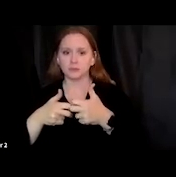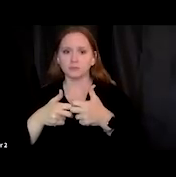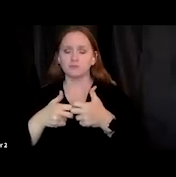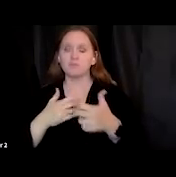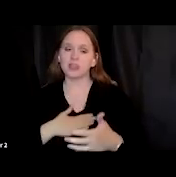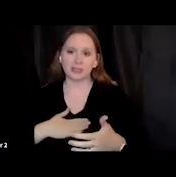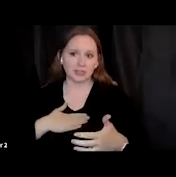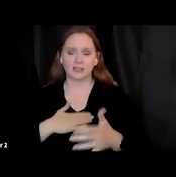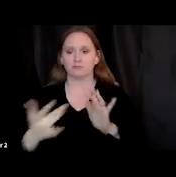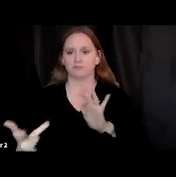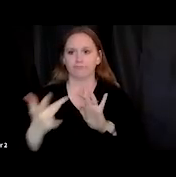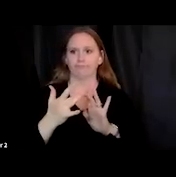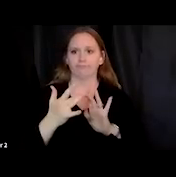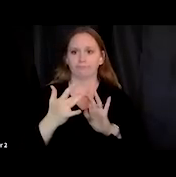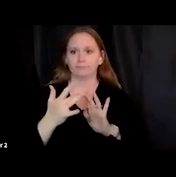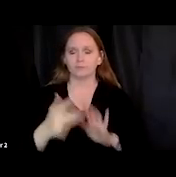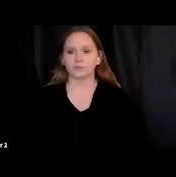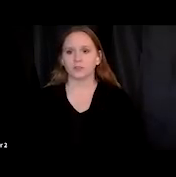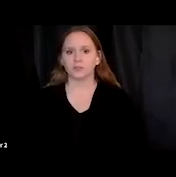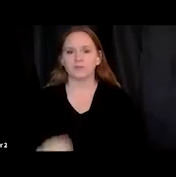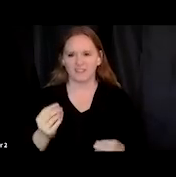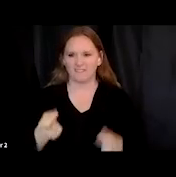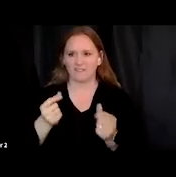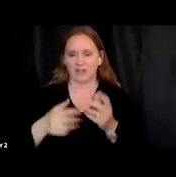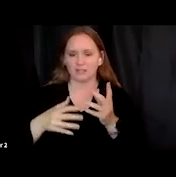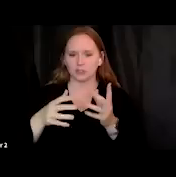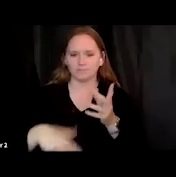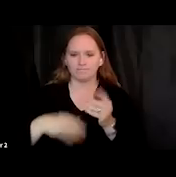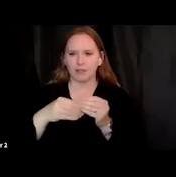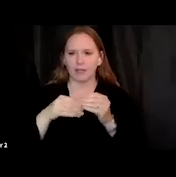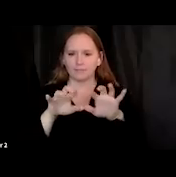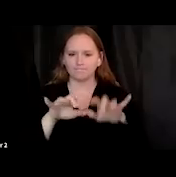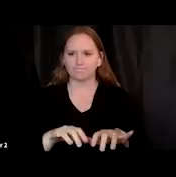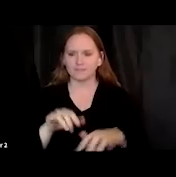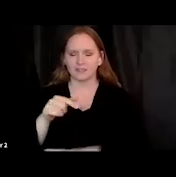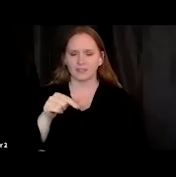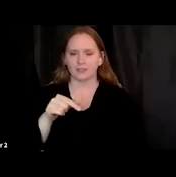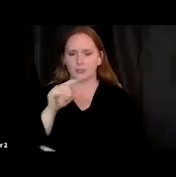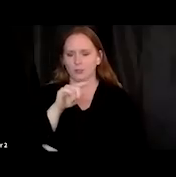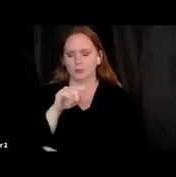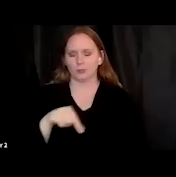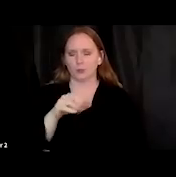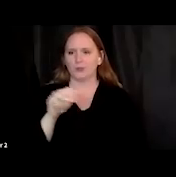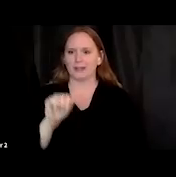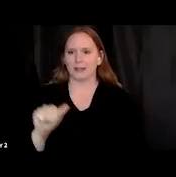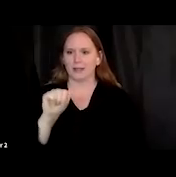It might be the quickest to get us by adding a note into the Q&A and that'll come right to our team and we can help.